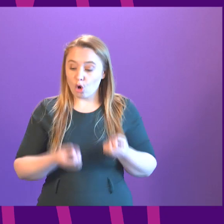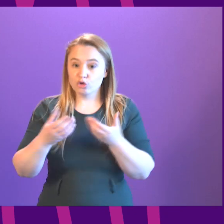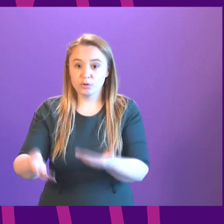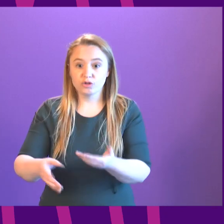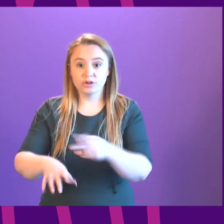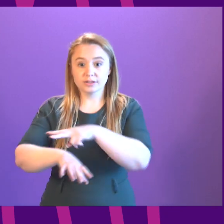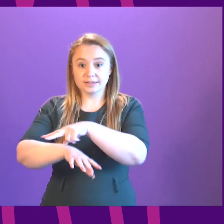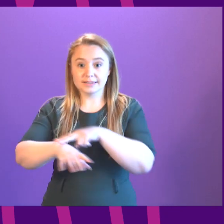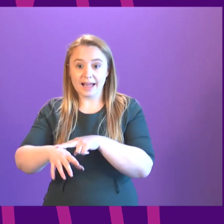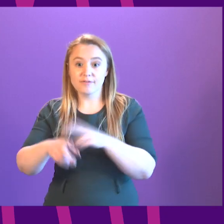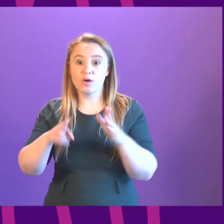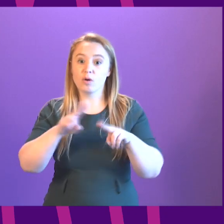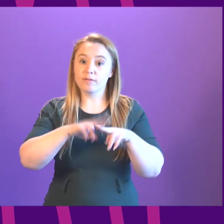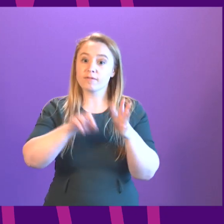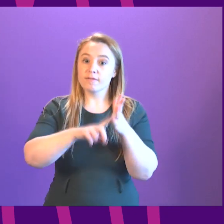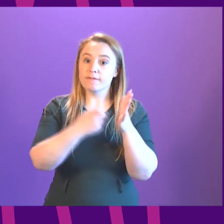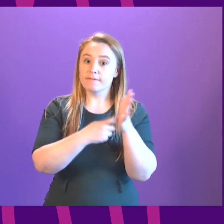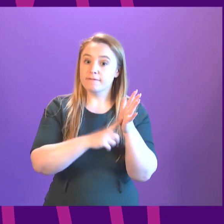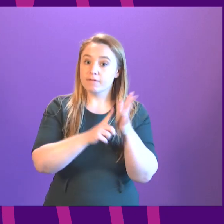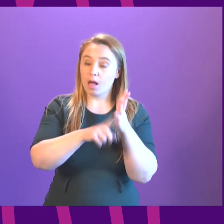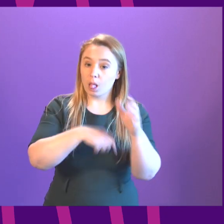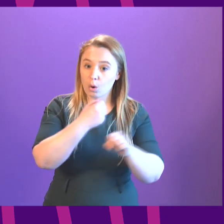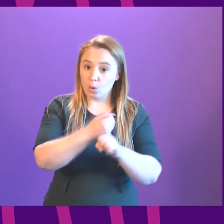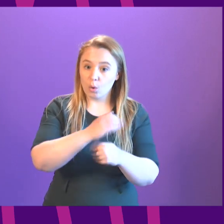on furlough. Further, those businesses will have no income over the next three weeks,